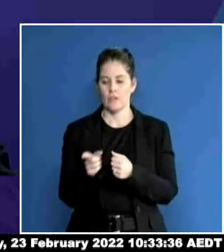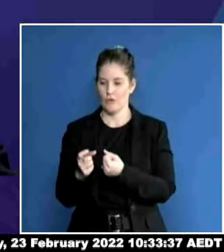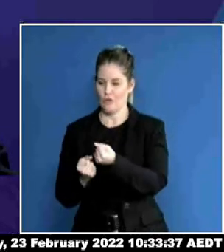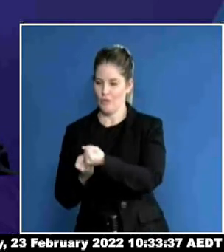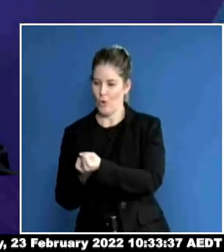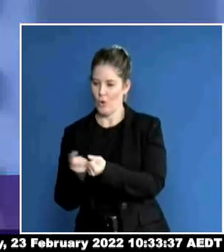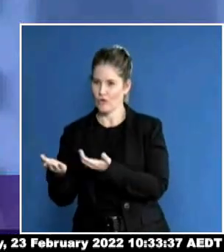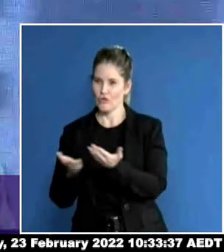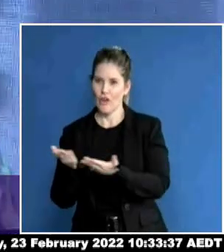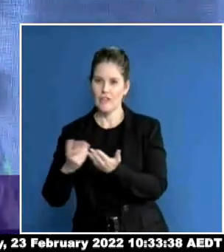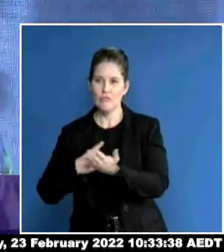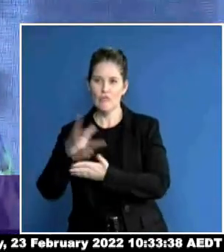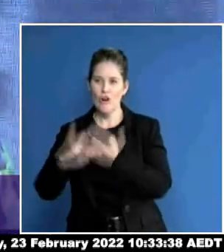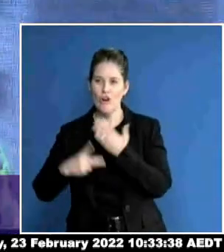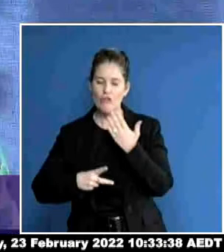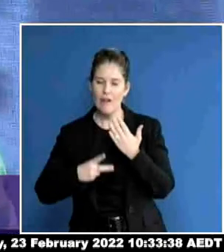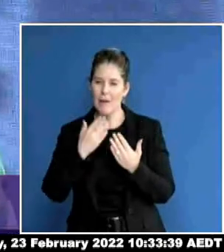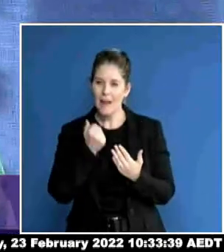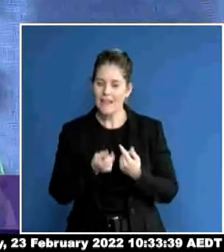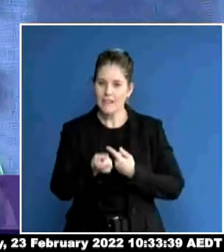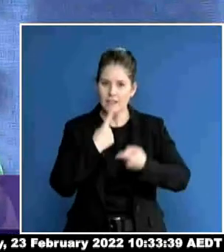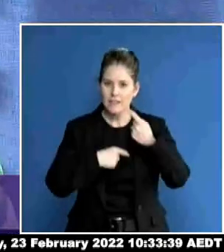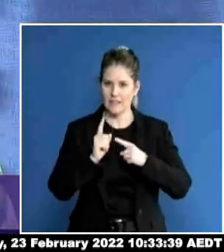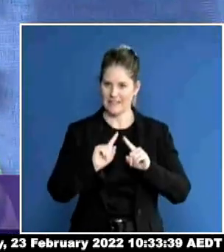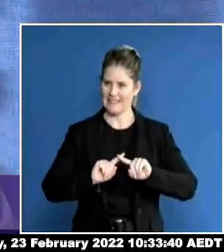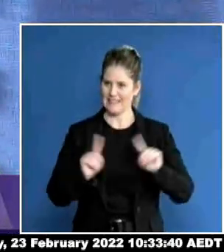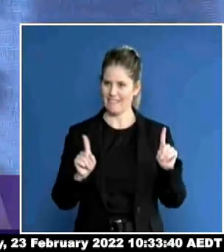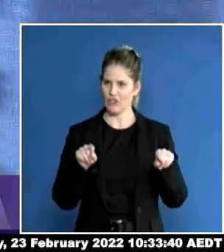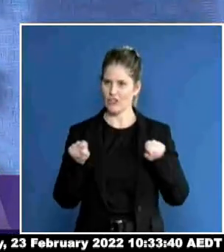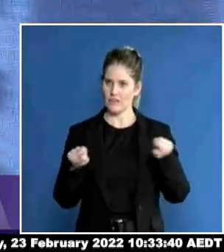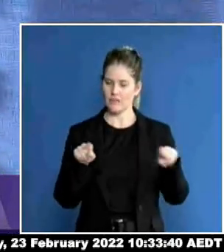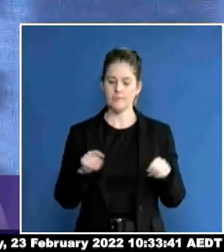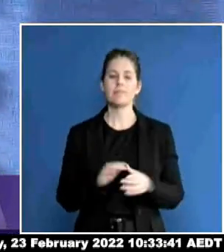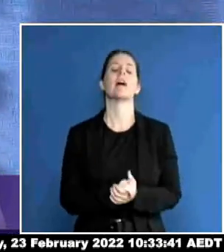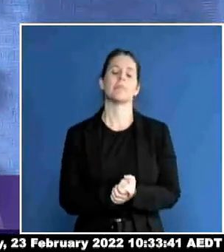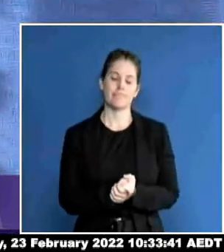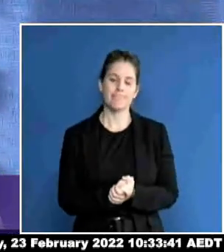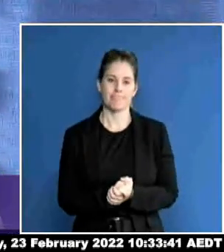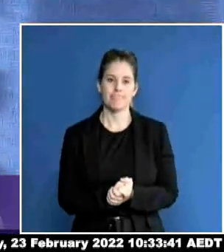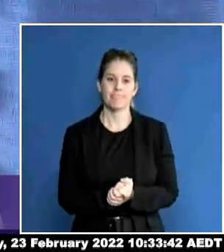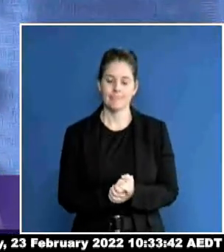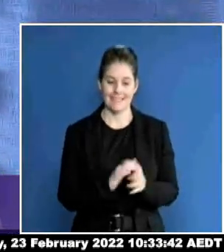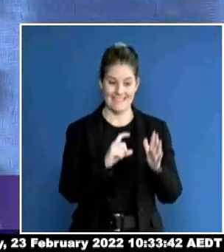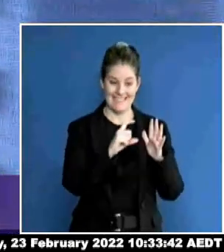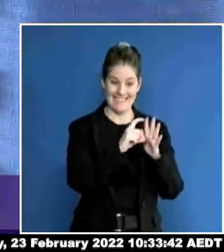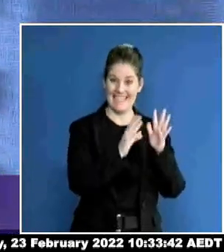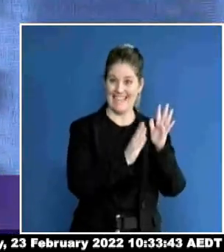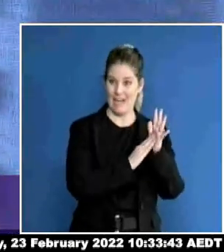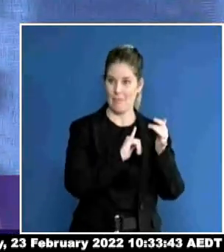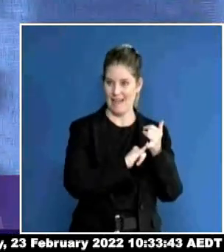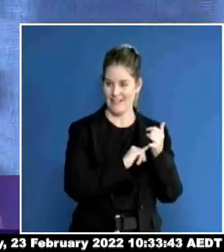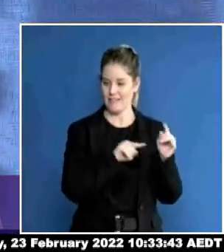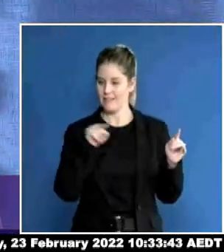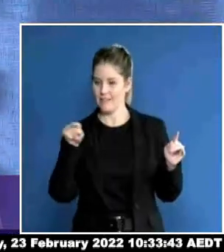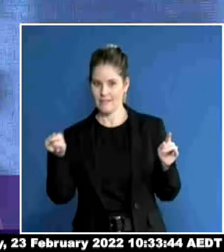Two different schemes. This scheme operates to assist people who may have a temporary disability.